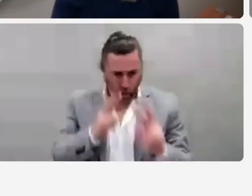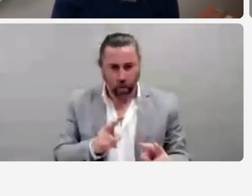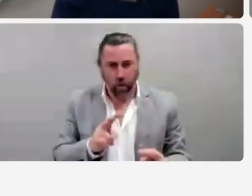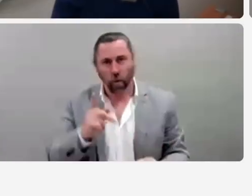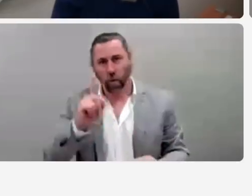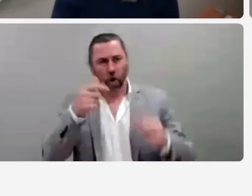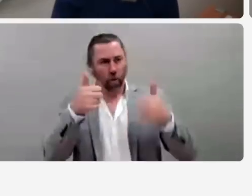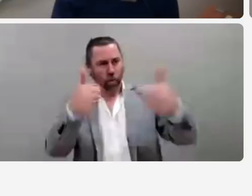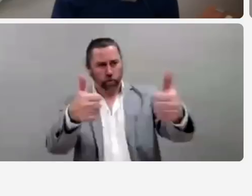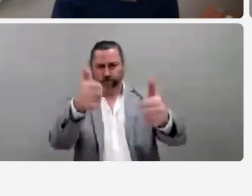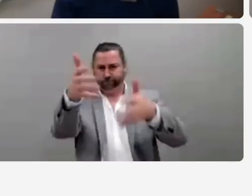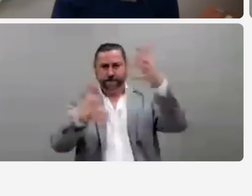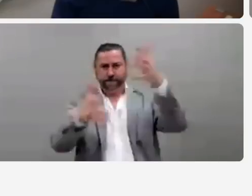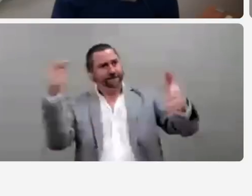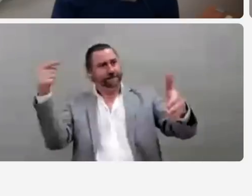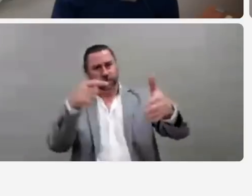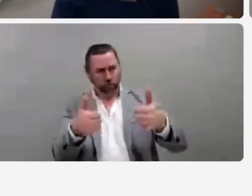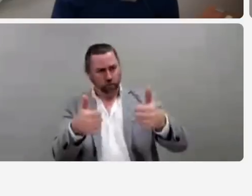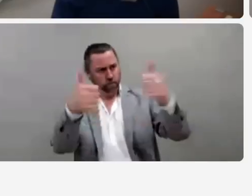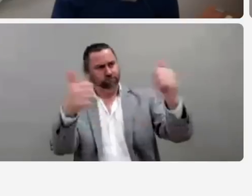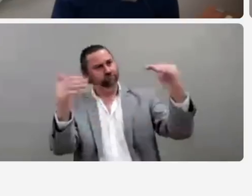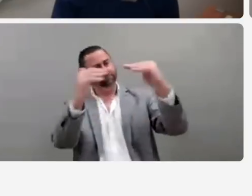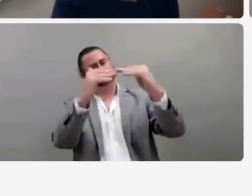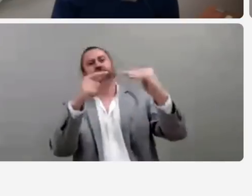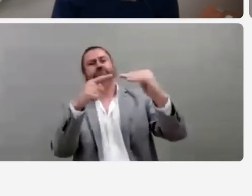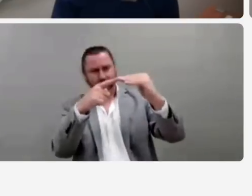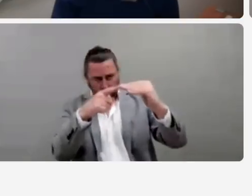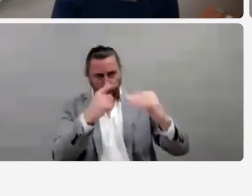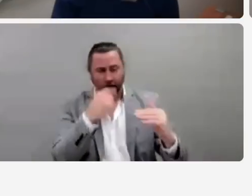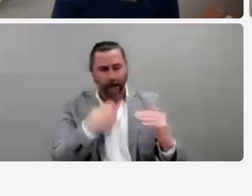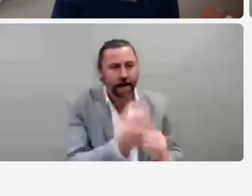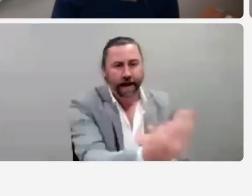like and then being able to provide that to consumers in a meaningful way.